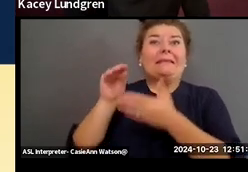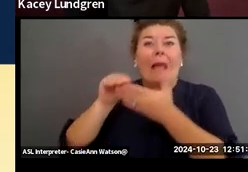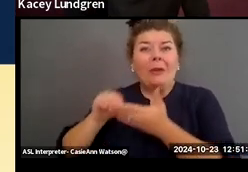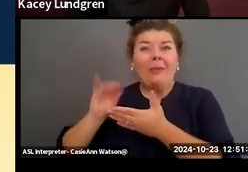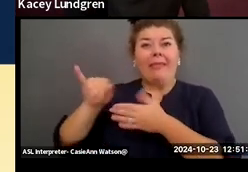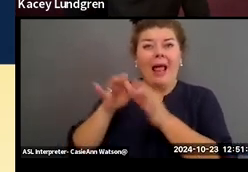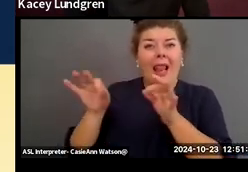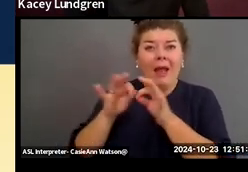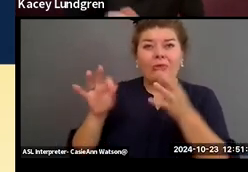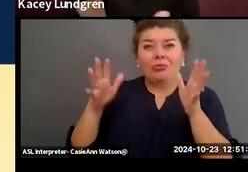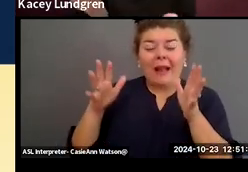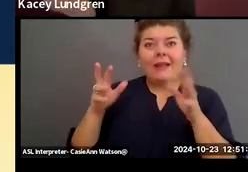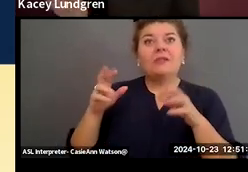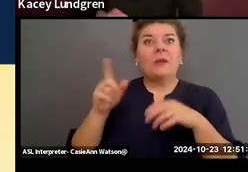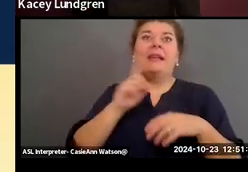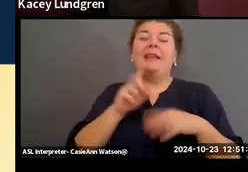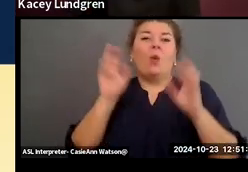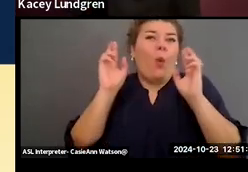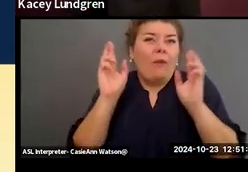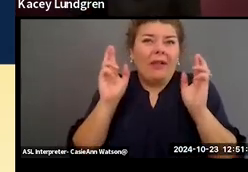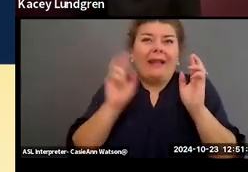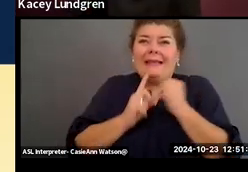so it is hopefully like preserved,